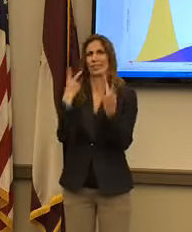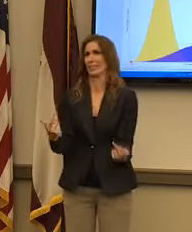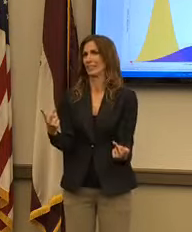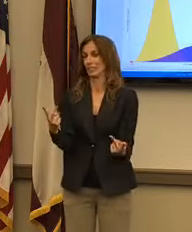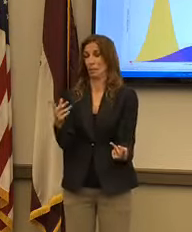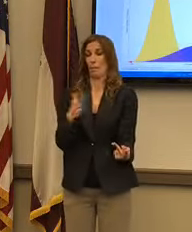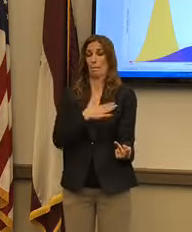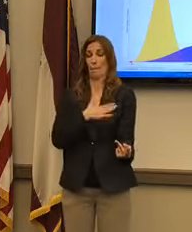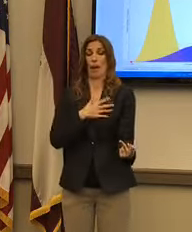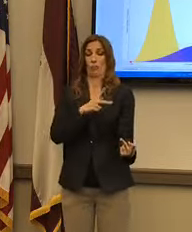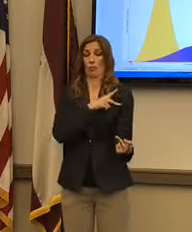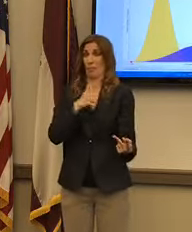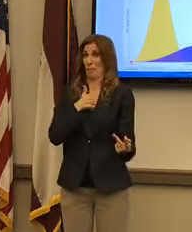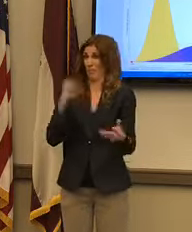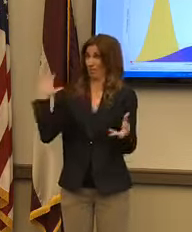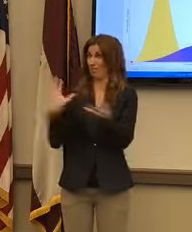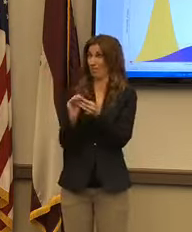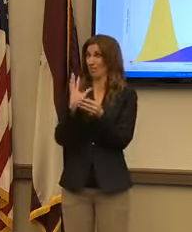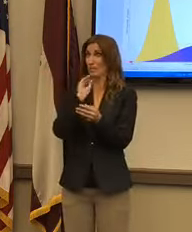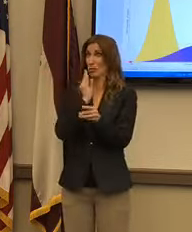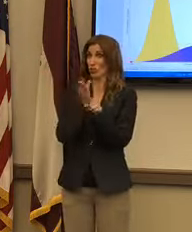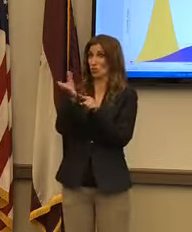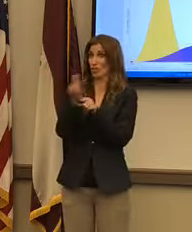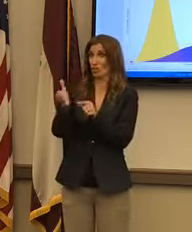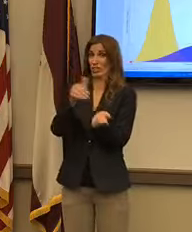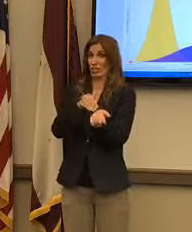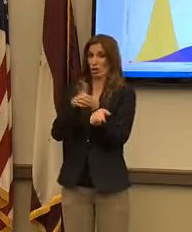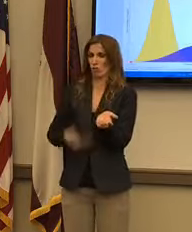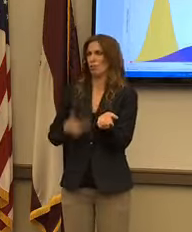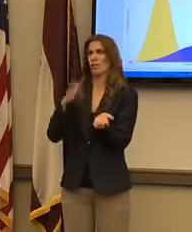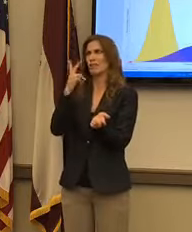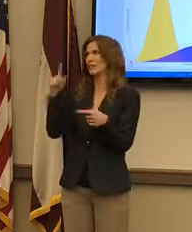my medical career seen anything like this where it can present in so many